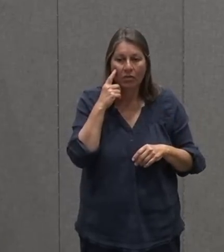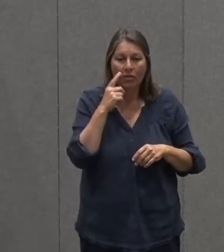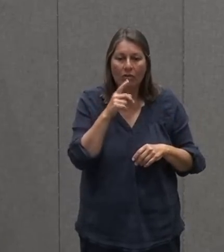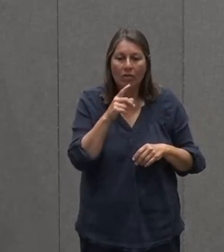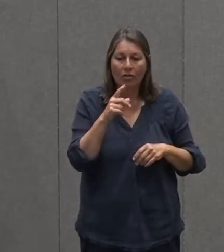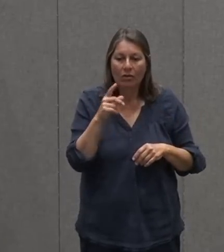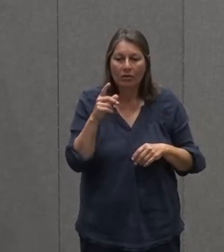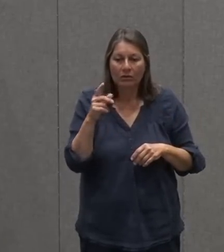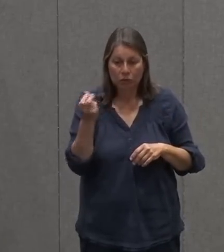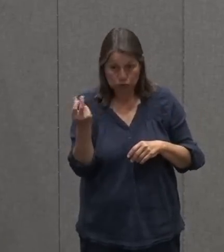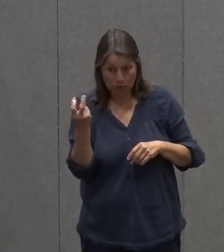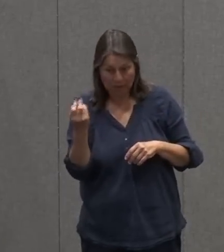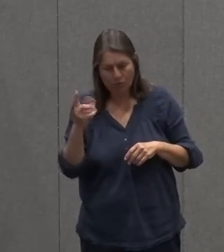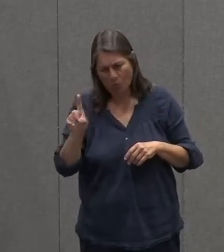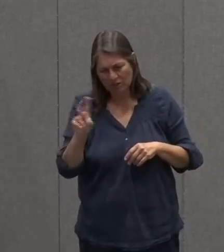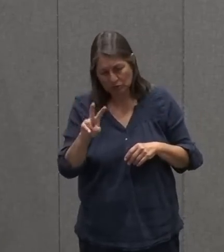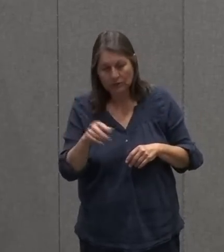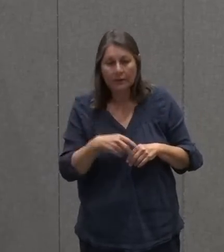and a five.